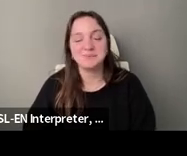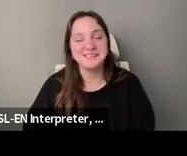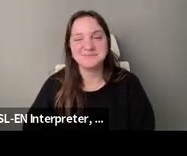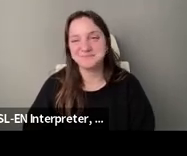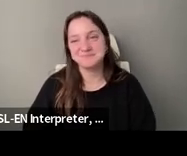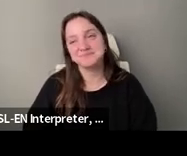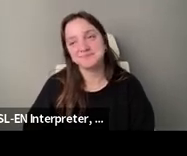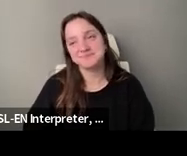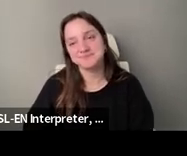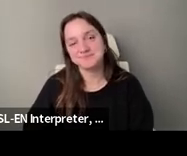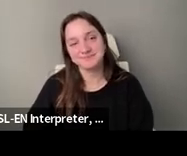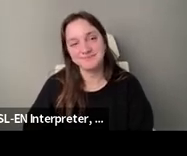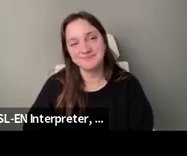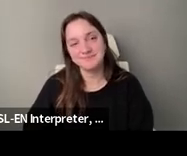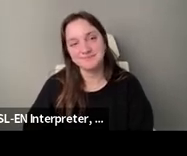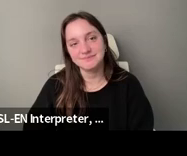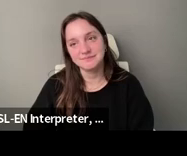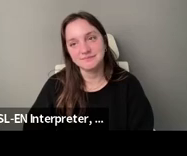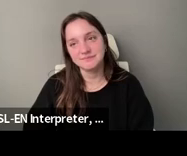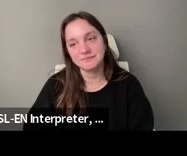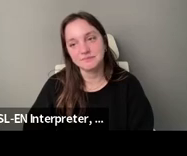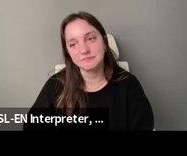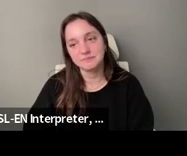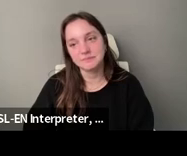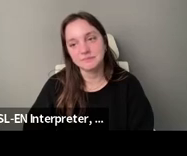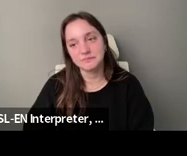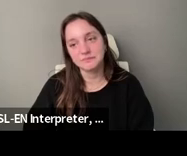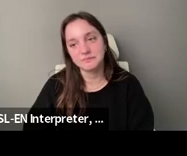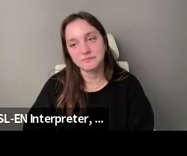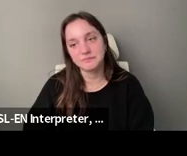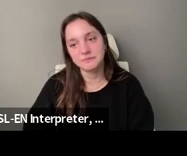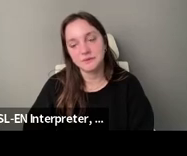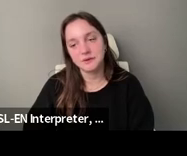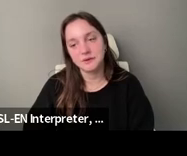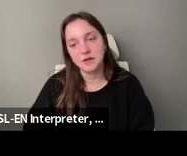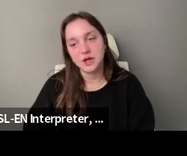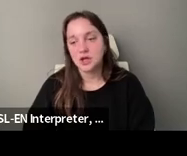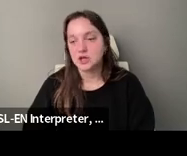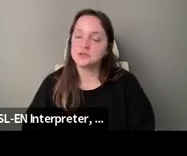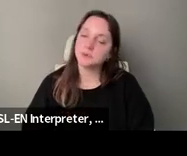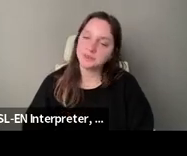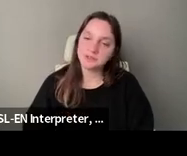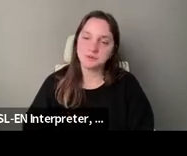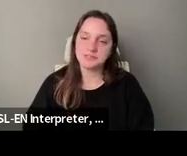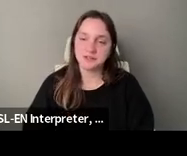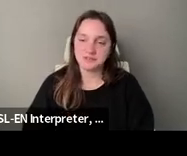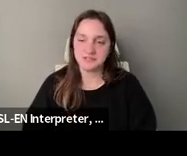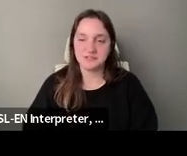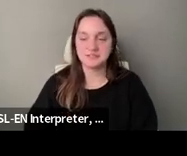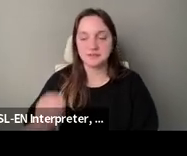Next slide, please. So with those three services, we have made some impact. And